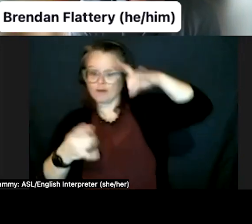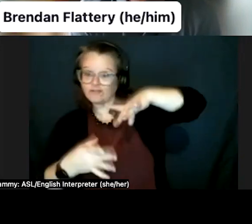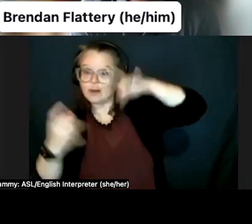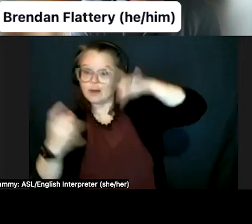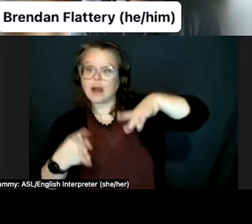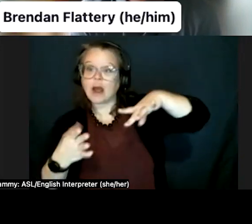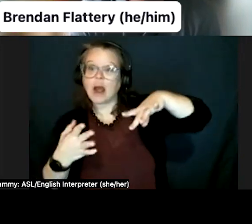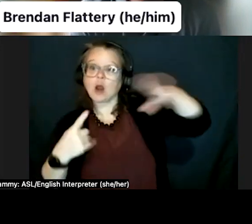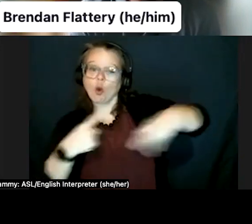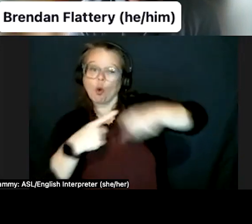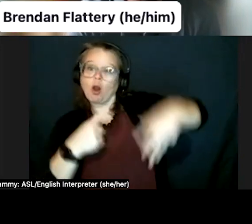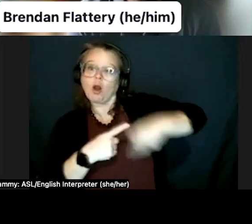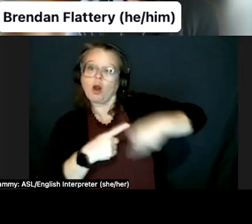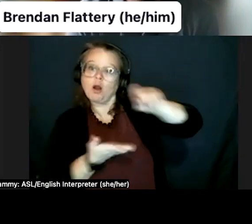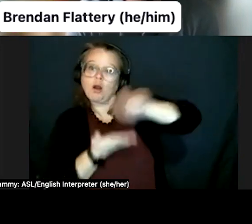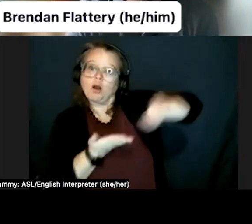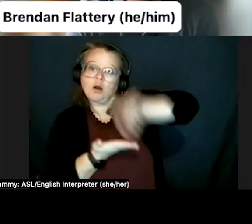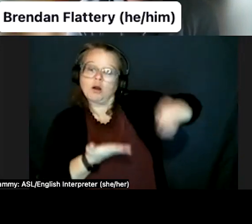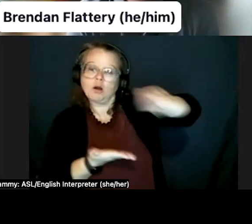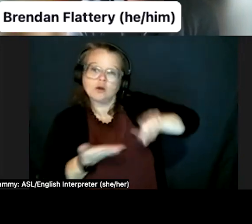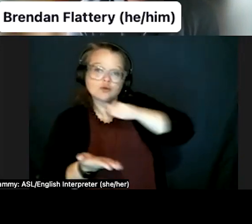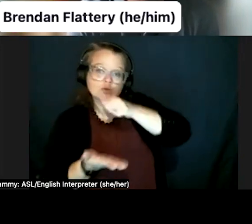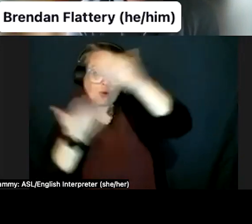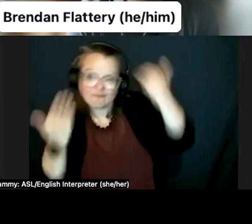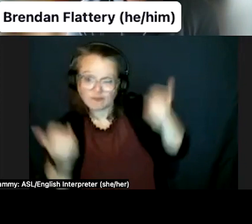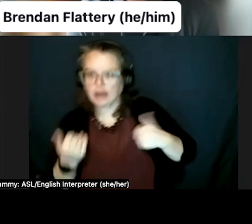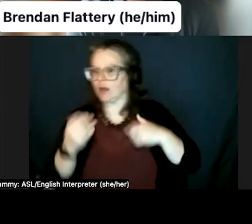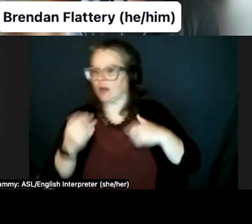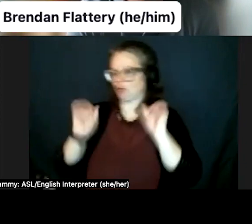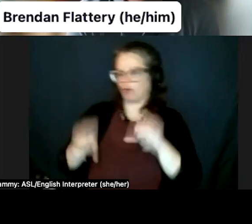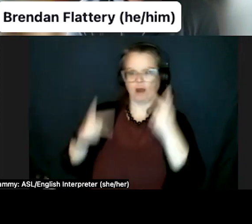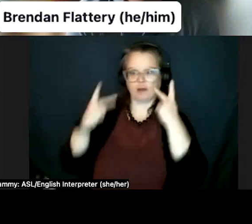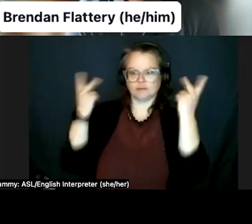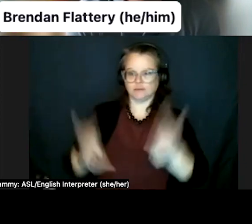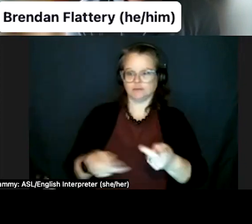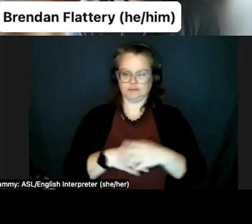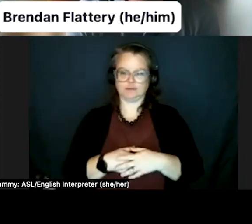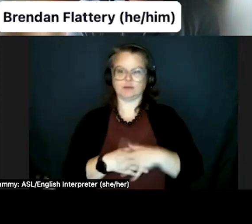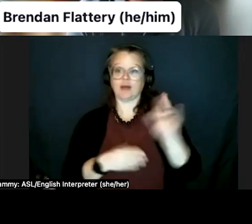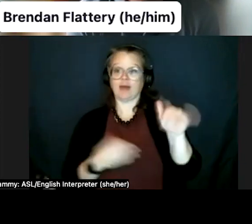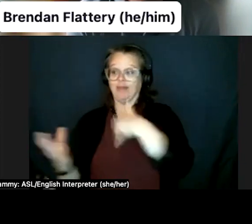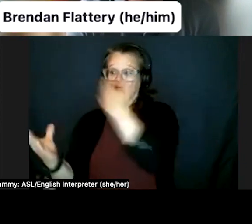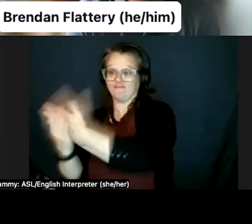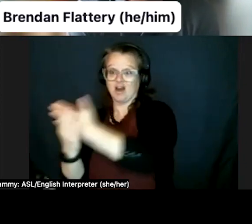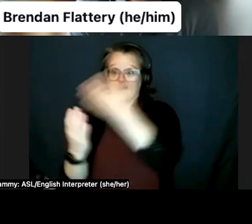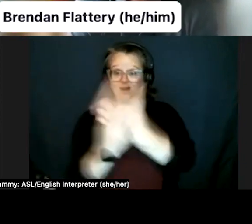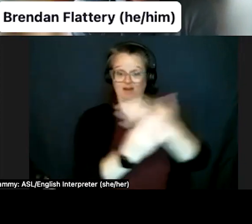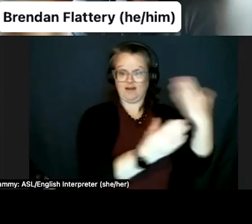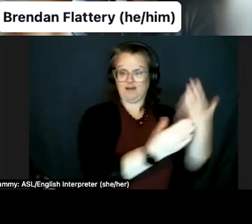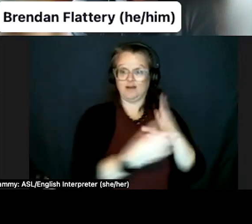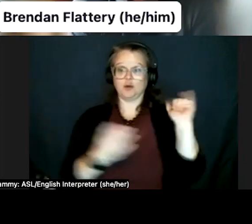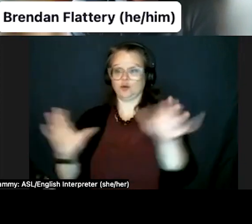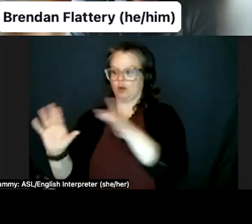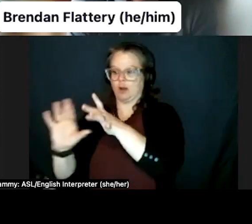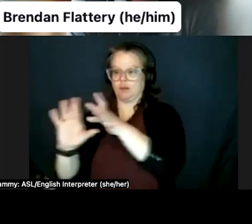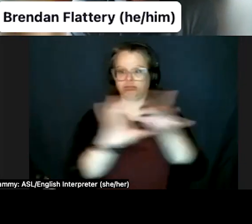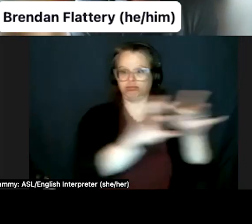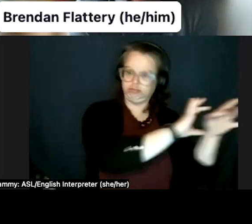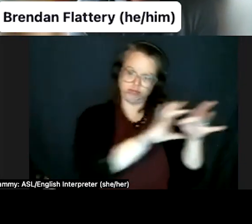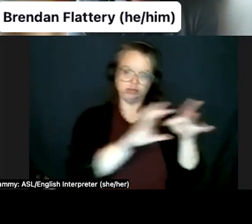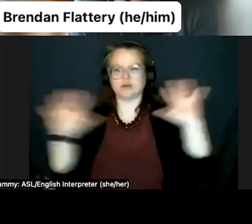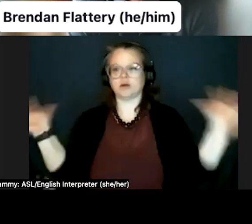has to be done. And again, you can link files. Yeah, next slide is fine. And then you can go